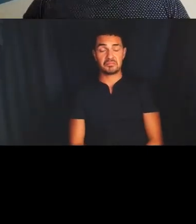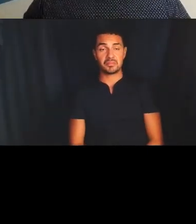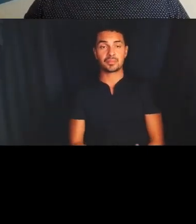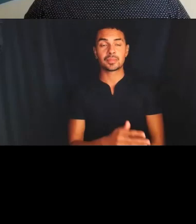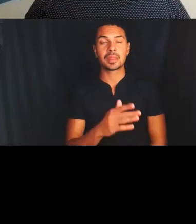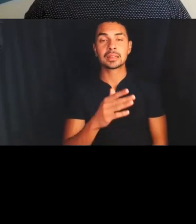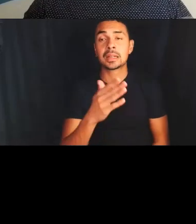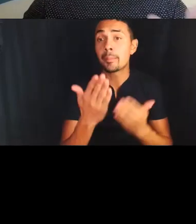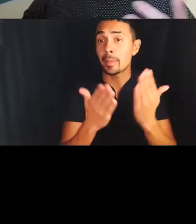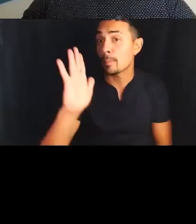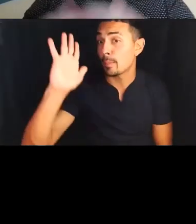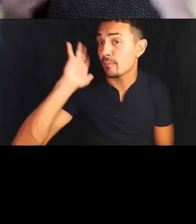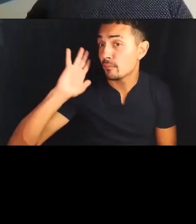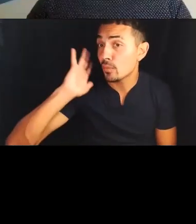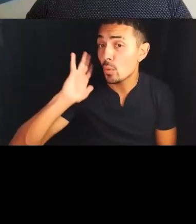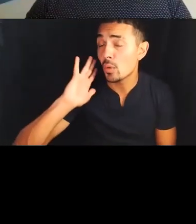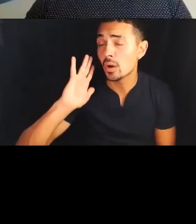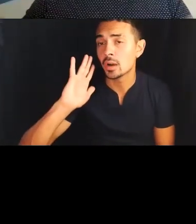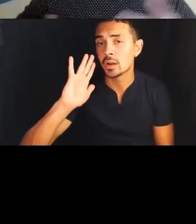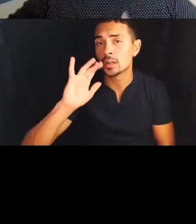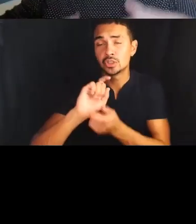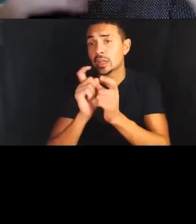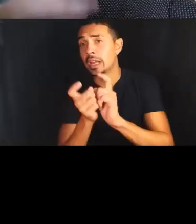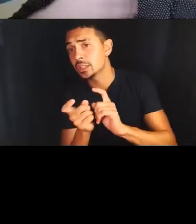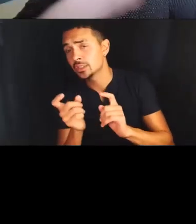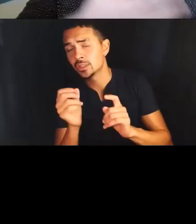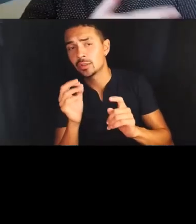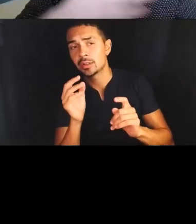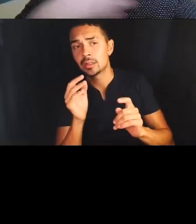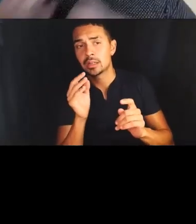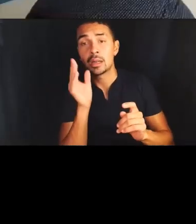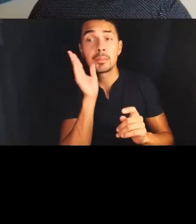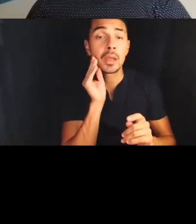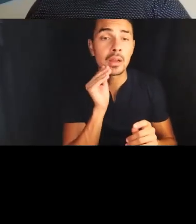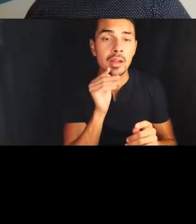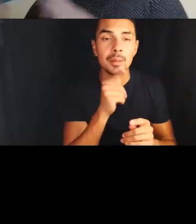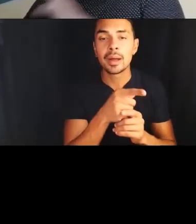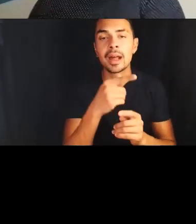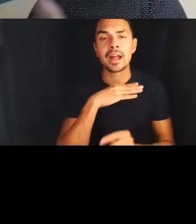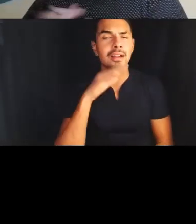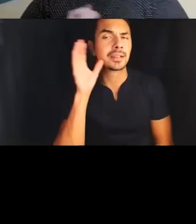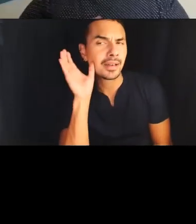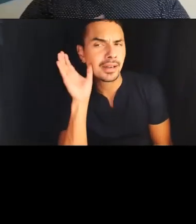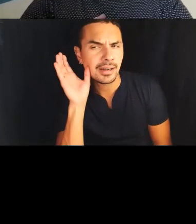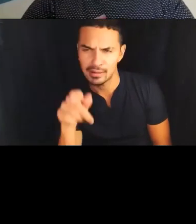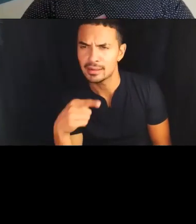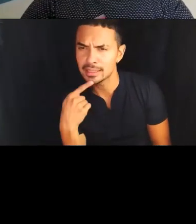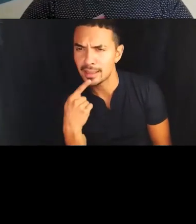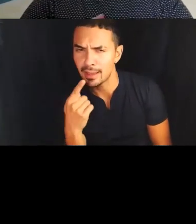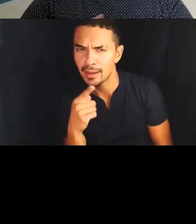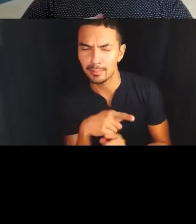some of them were trans, but they, because they said in the listening session, but they didn't say in the demographics answer.